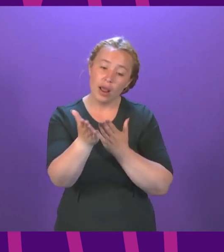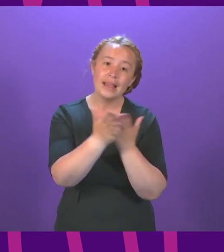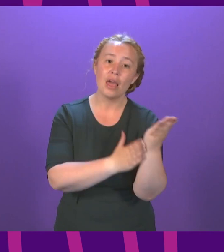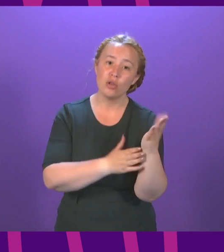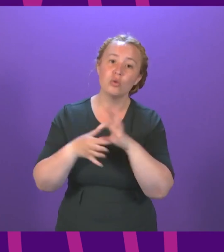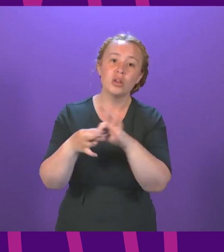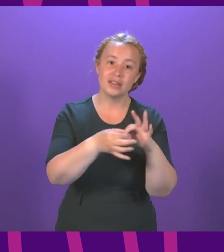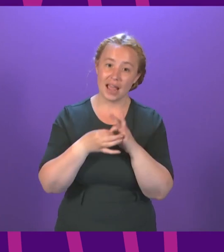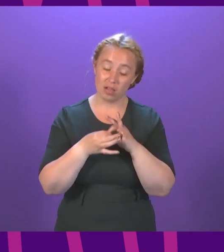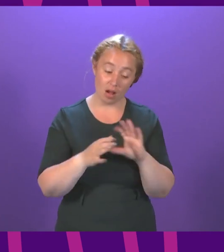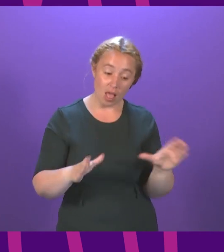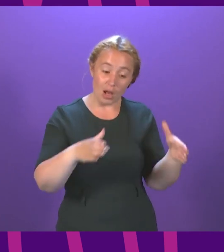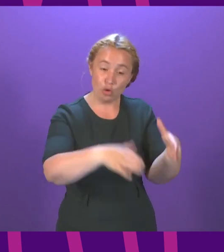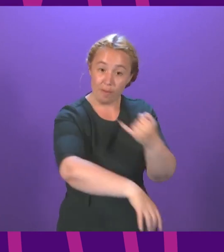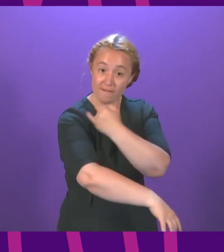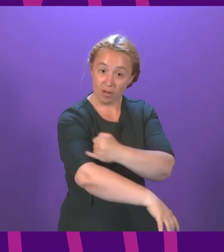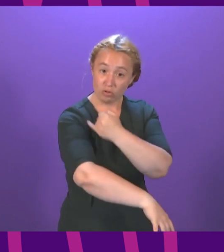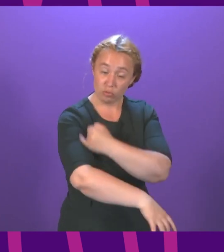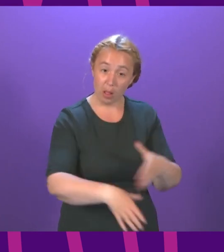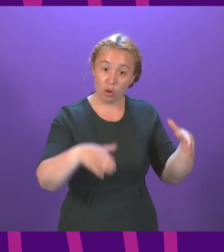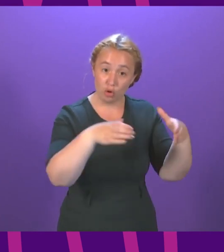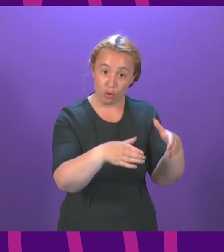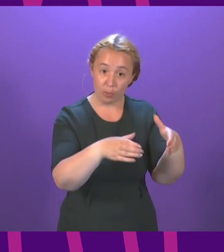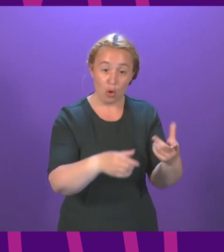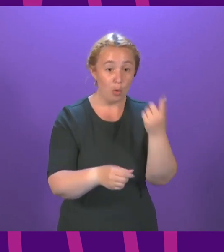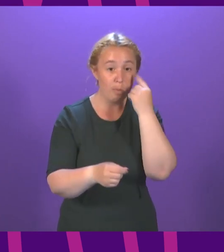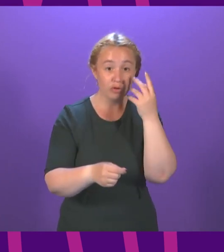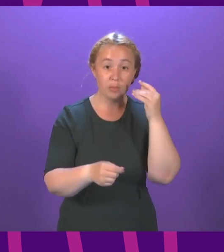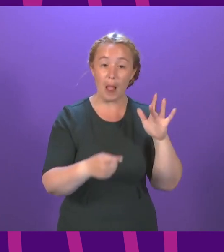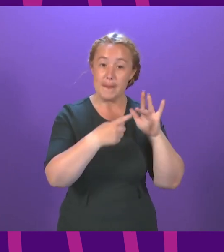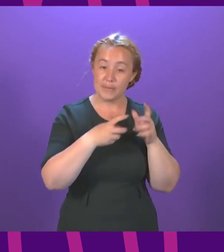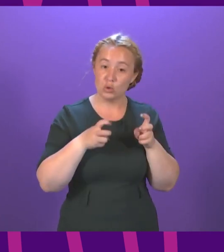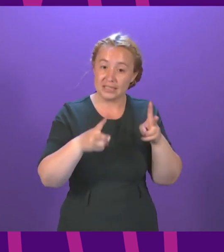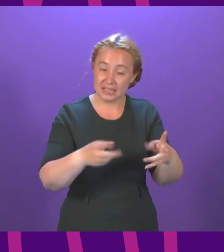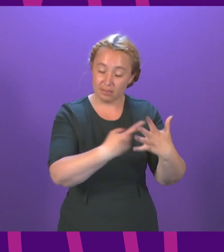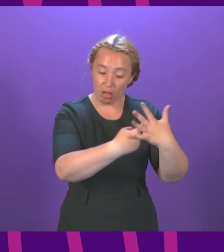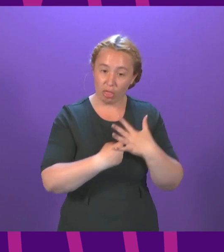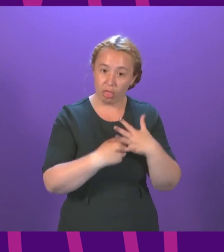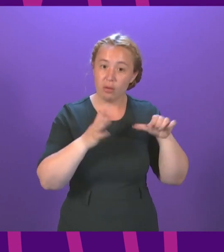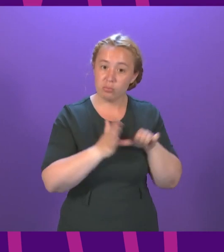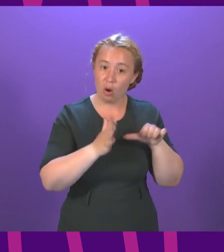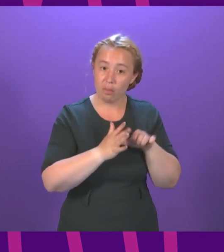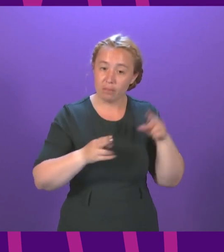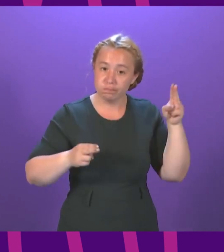clinically extremely vulnerable, including those who are immunocompromised, were prioritised for